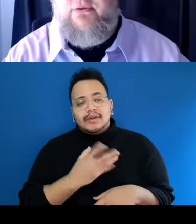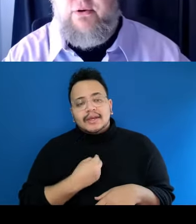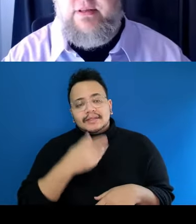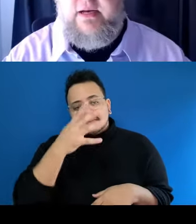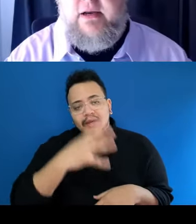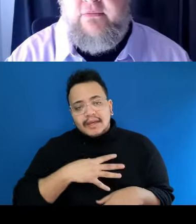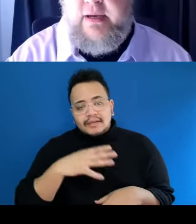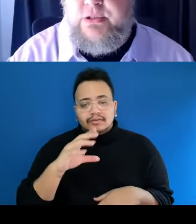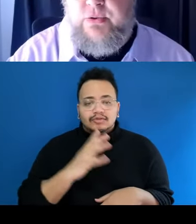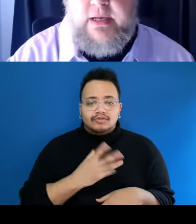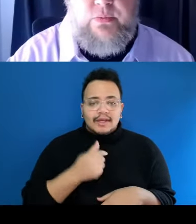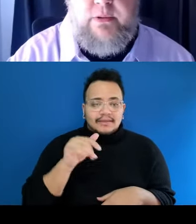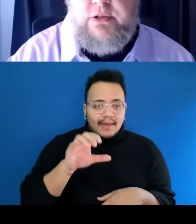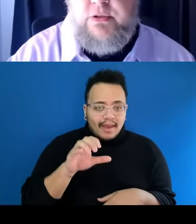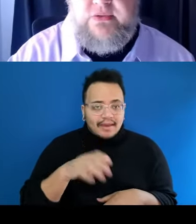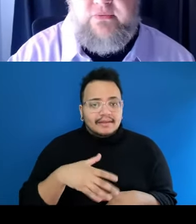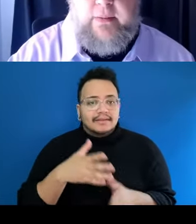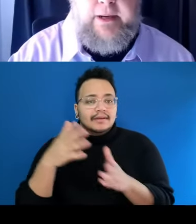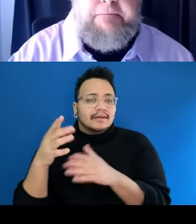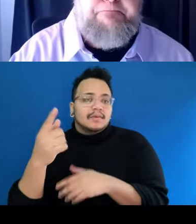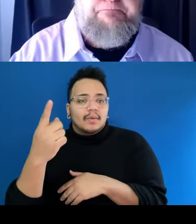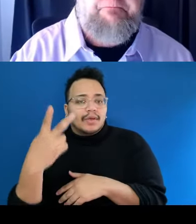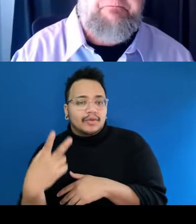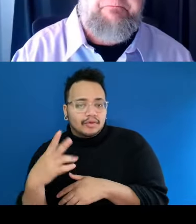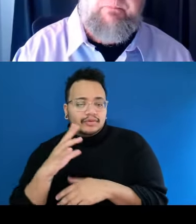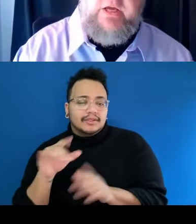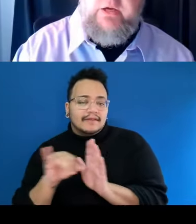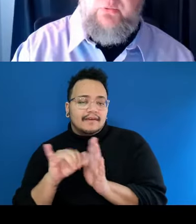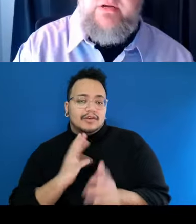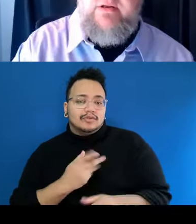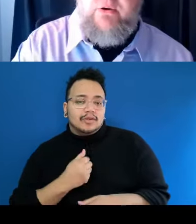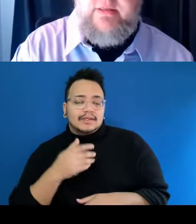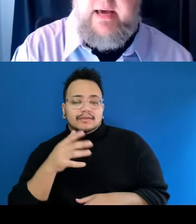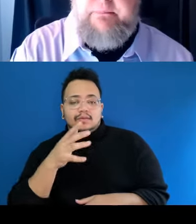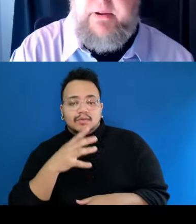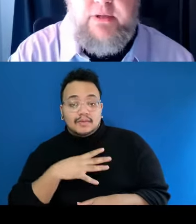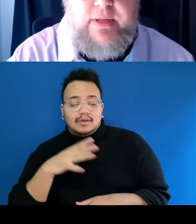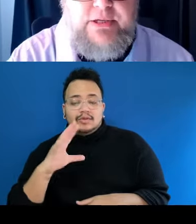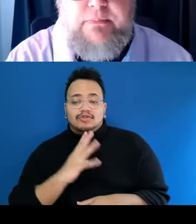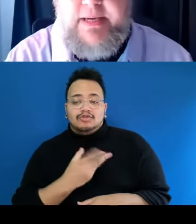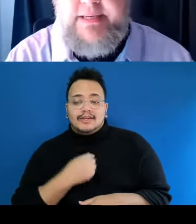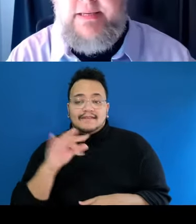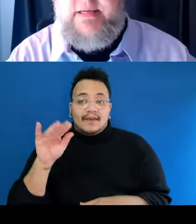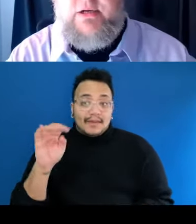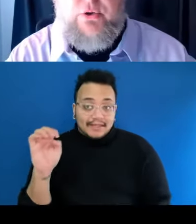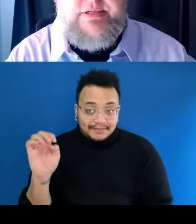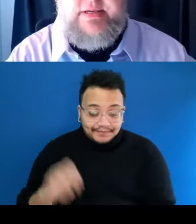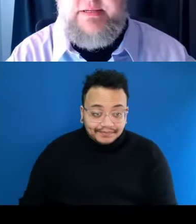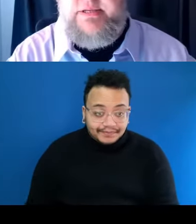a third that identify as trans women or trans-feminine. We know that that population base is increasing.